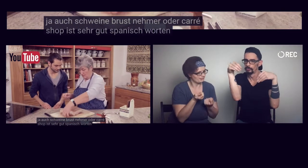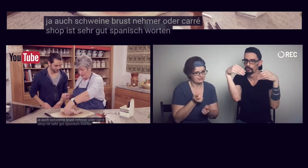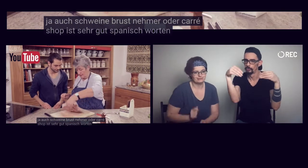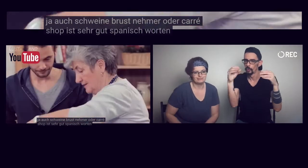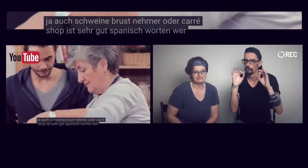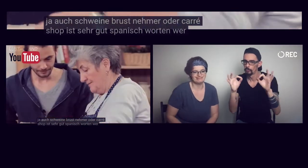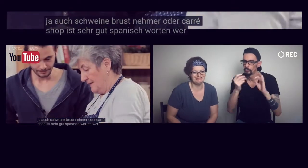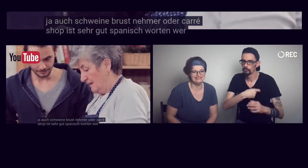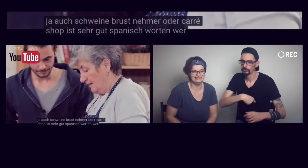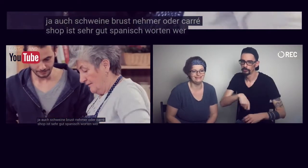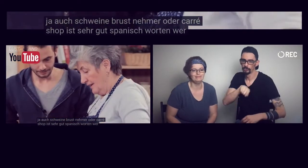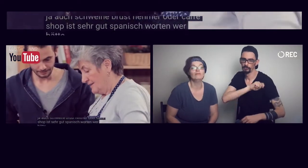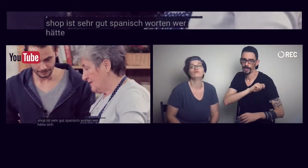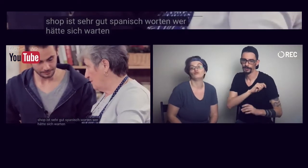[The business is Spanish.]